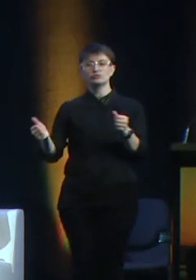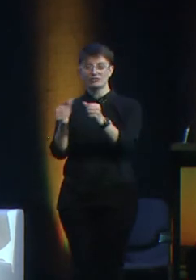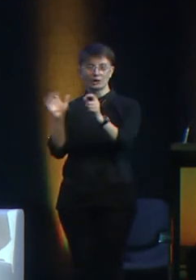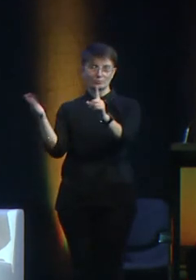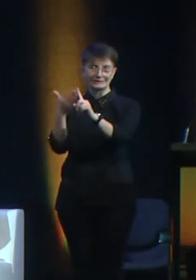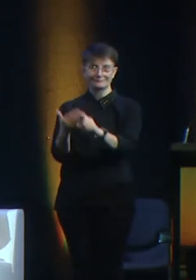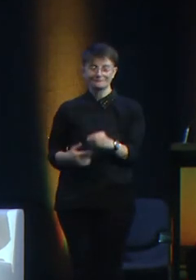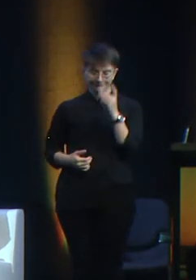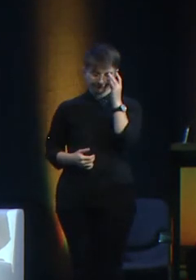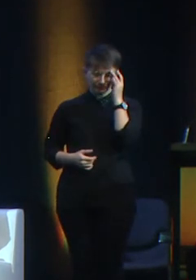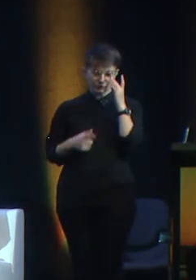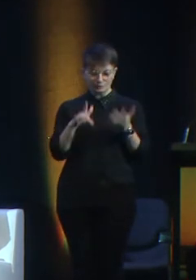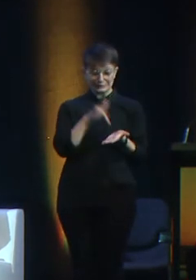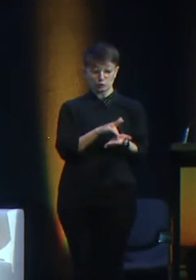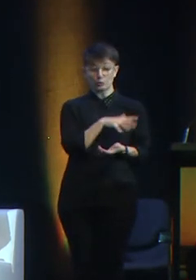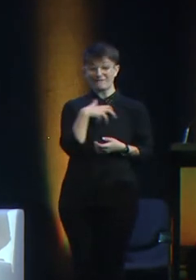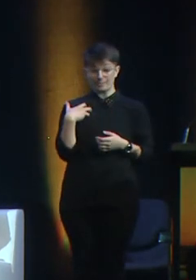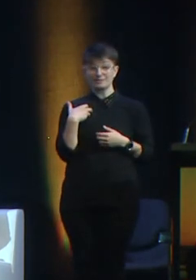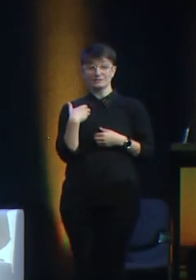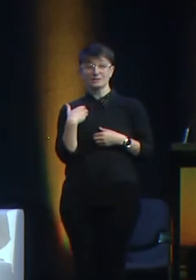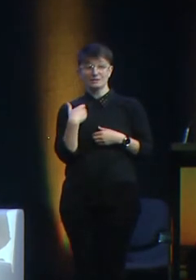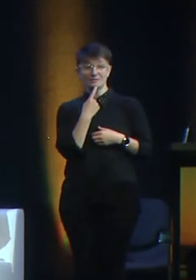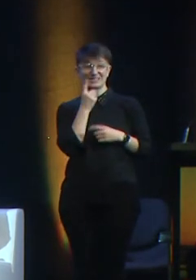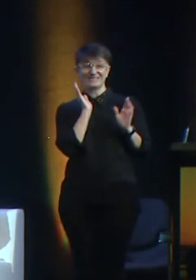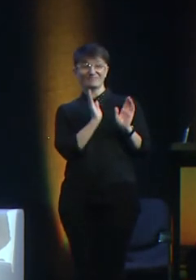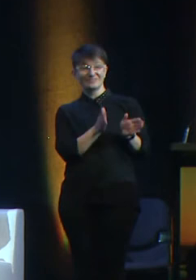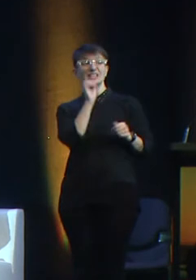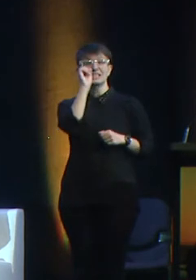government has made to make sure that we are bringing Taranaki's views, and the rest of